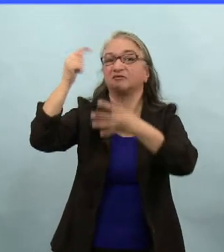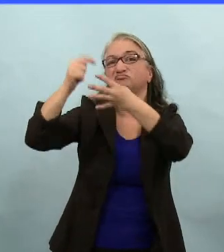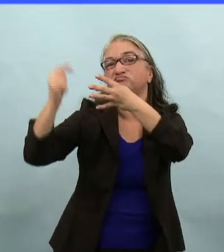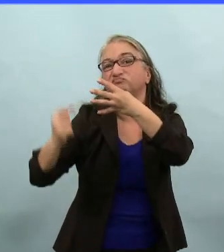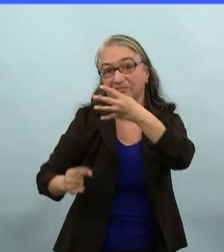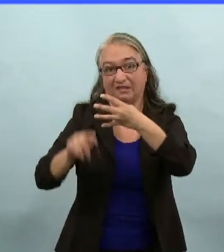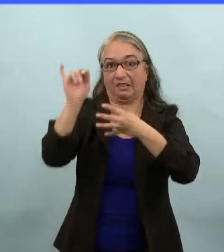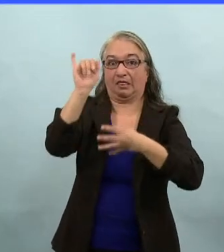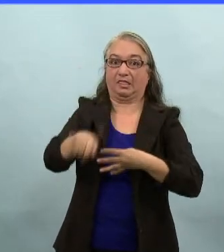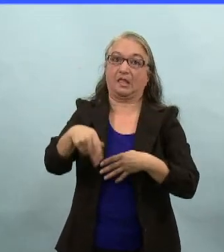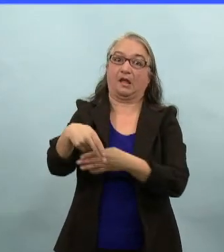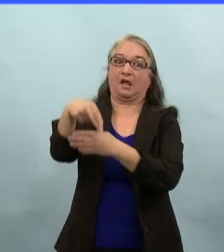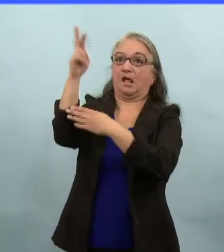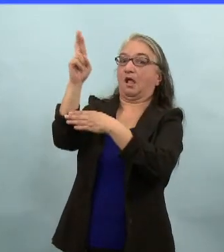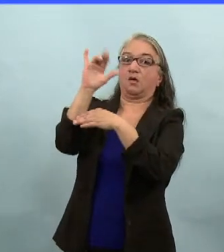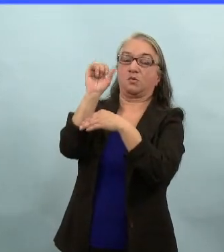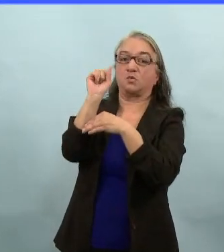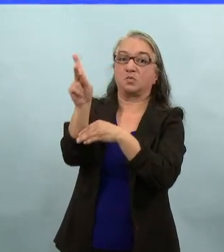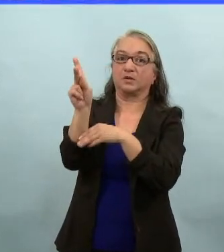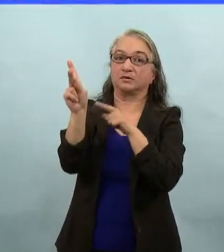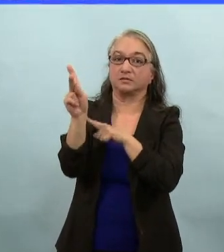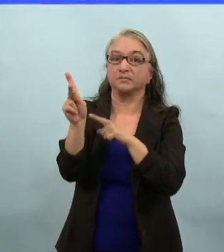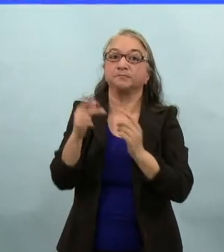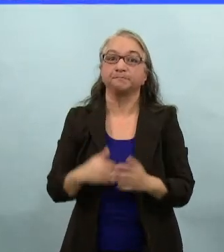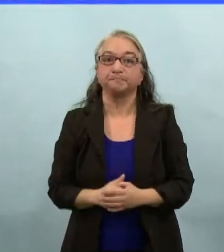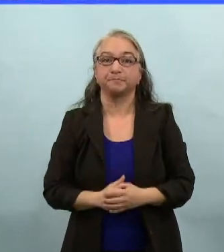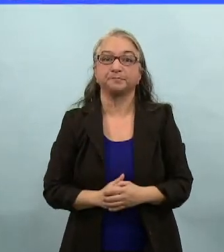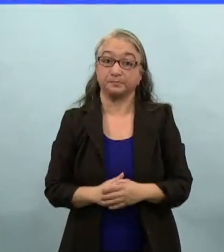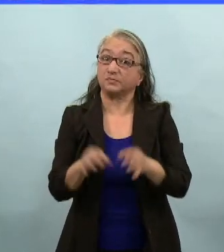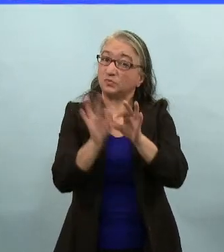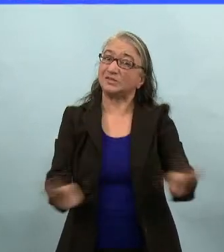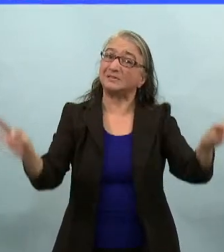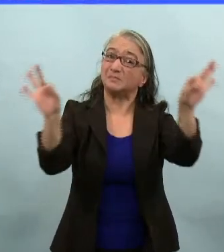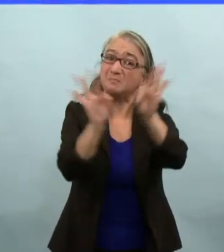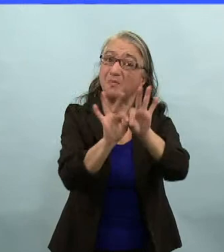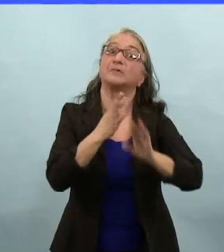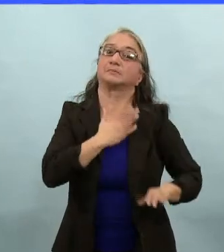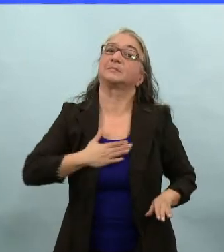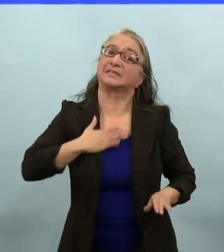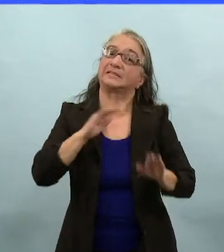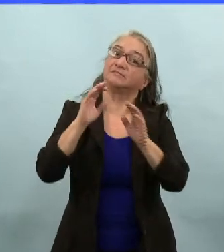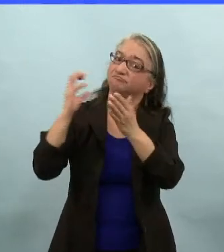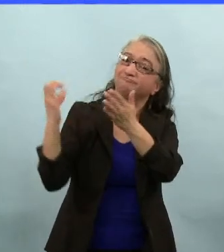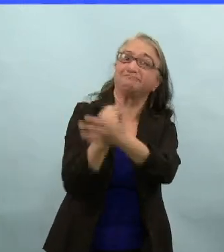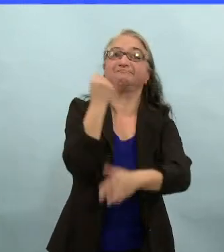of these vaccines whether that's your first second or your booster dose to be able to reduce